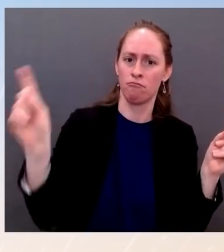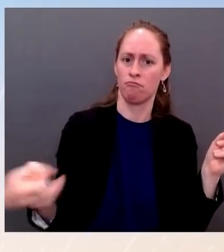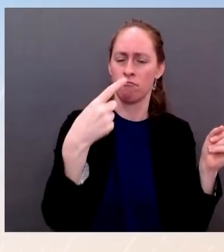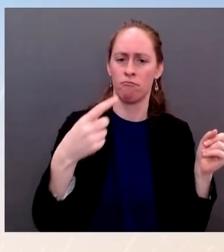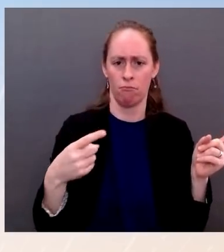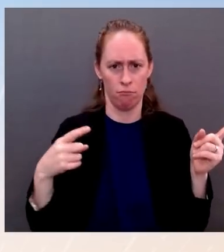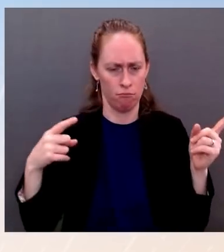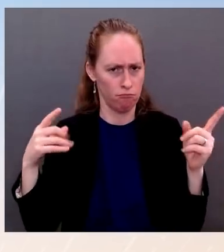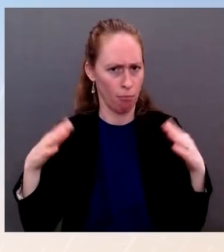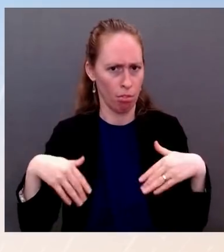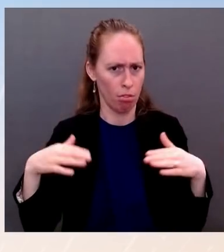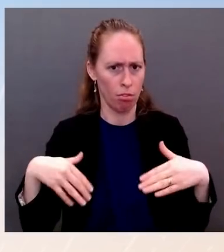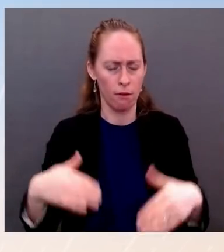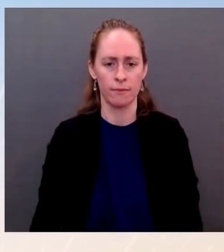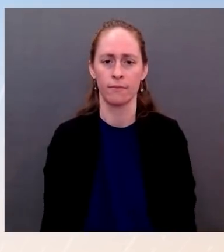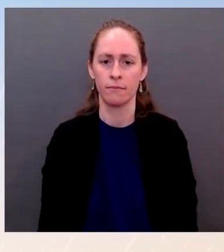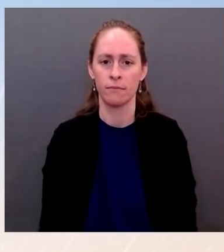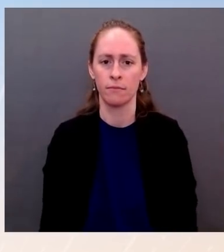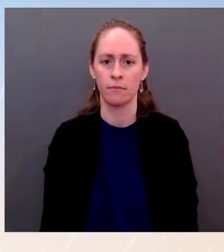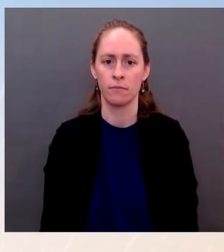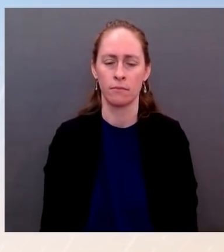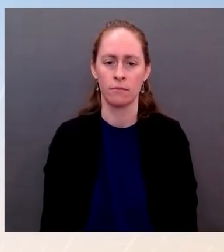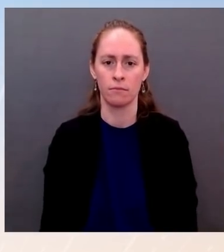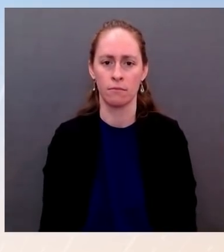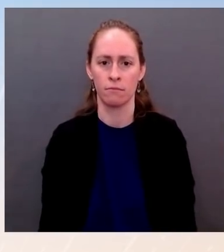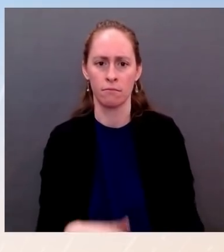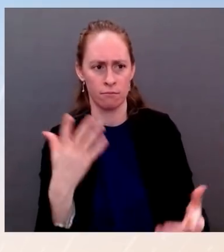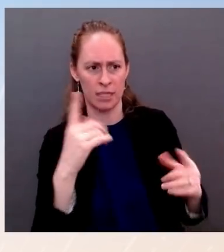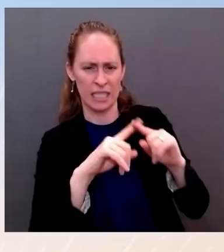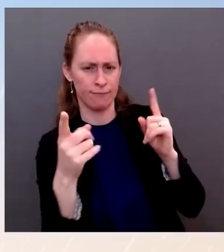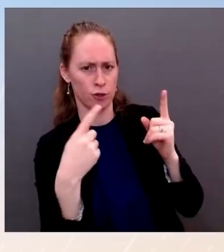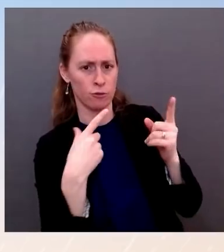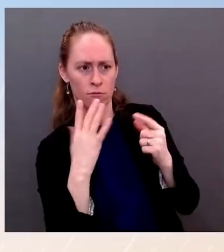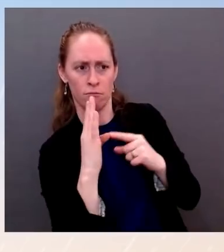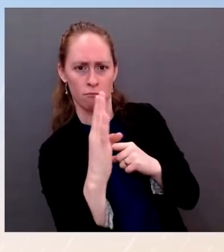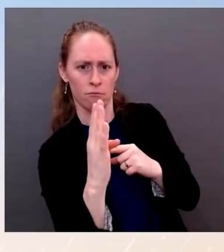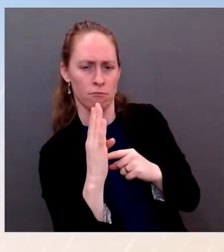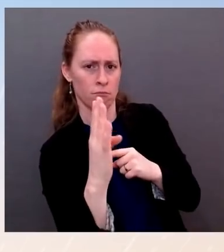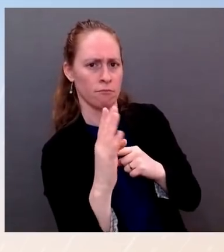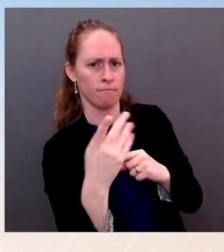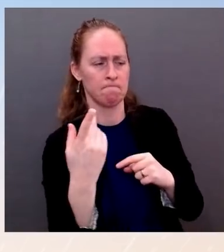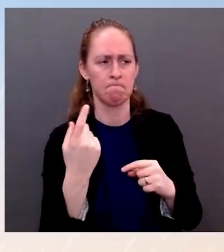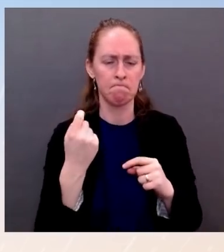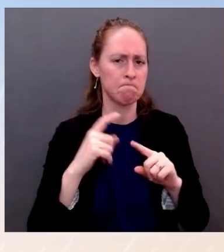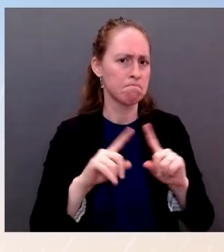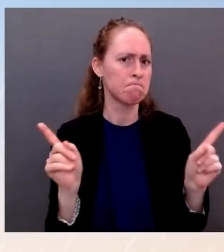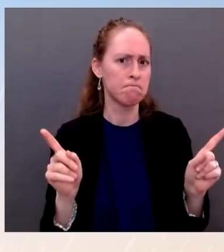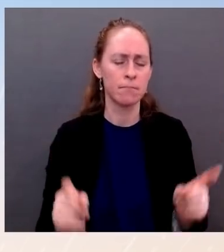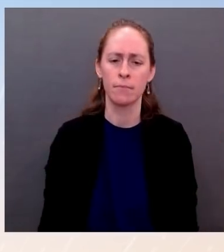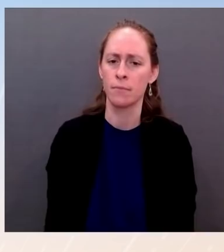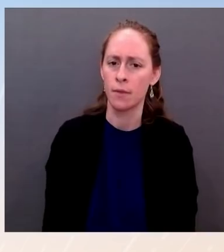nor what we understand internally. The Press: Jake -- >> Mr. Sullivan: Yes. The Press: Given the risk that you've laid out, the fact that you're not 100 percent certain